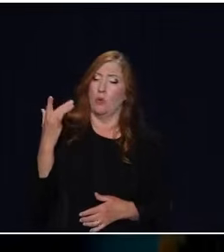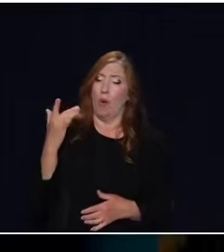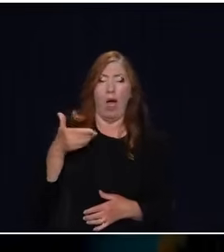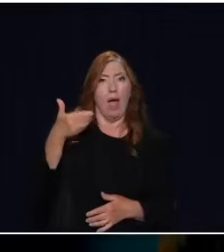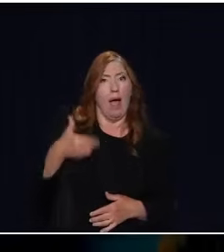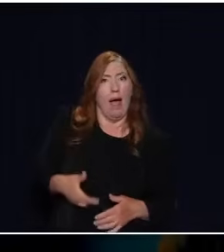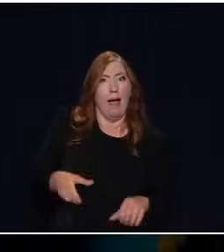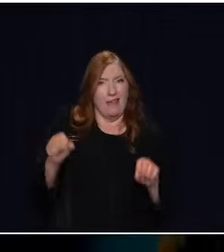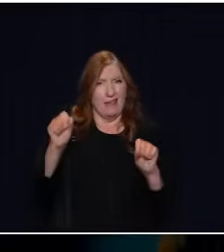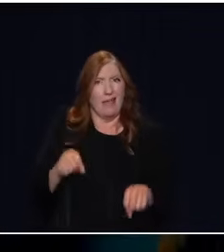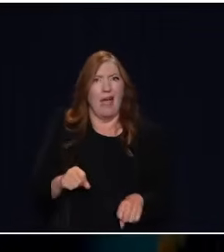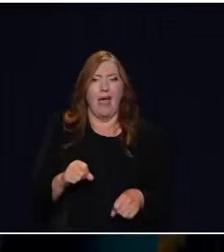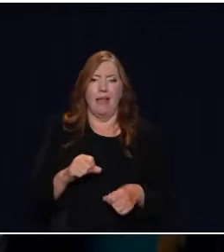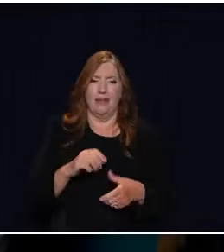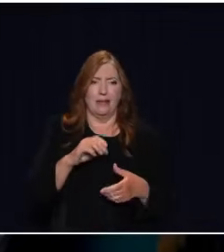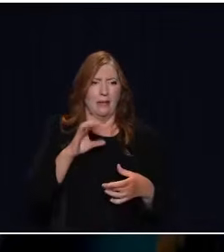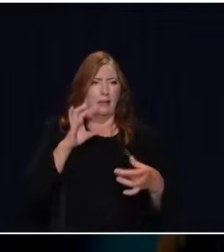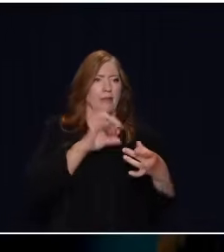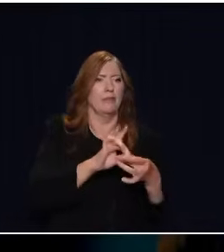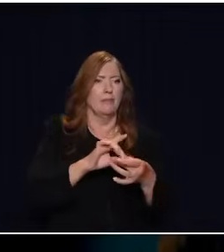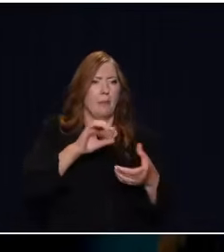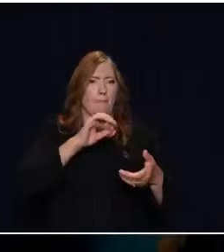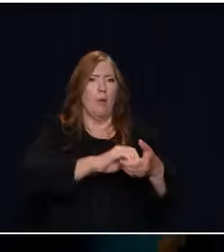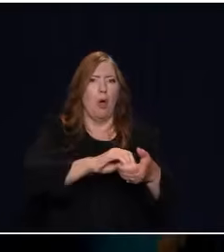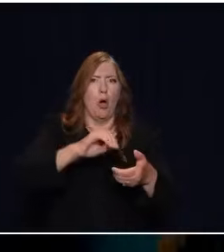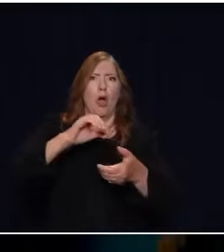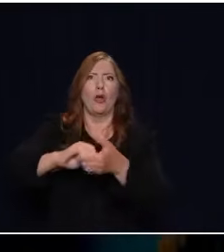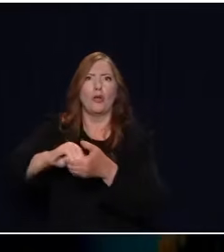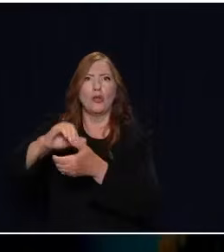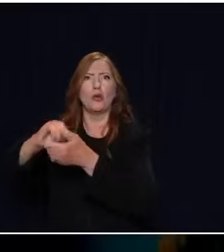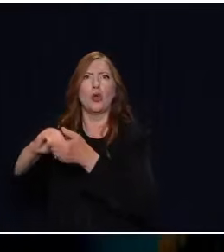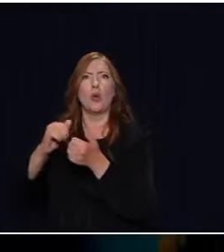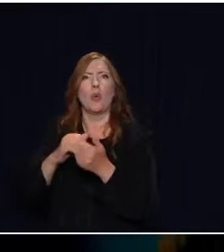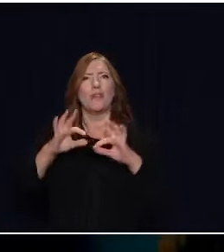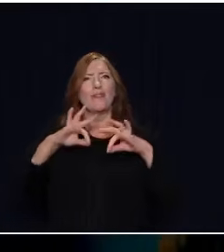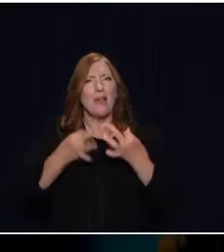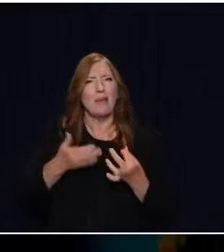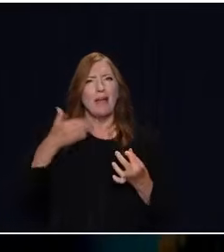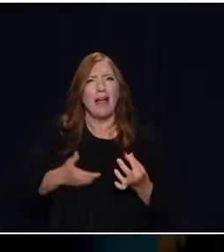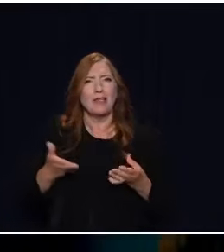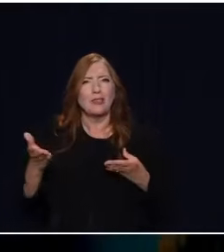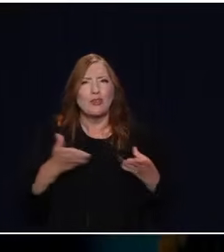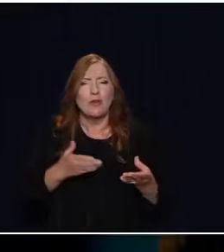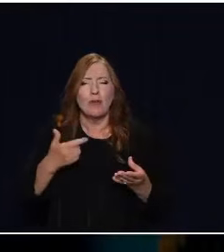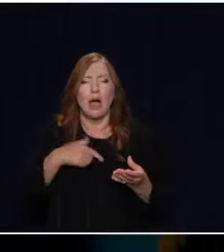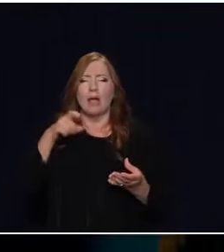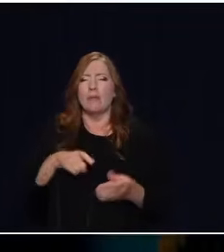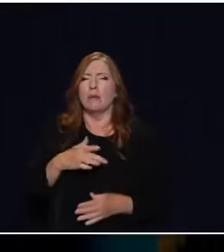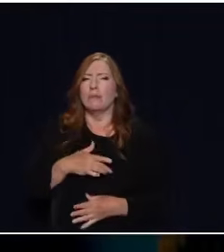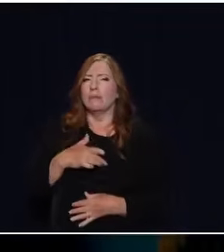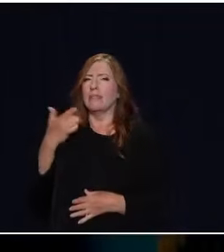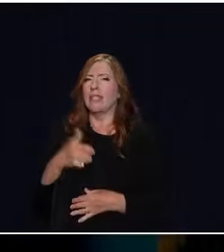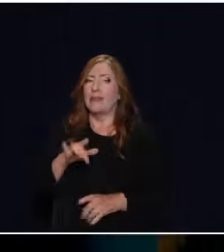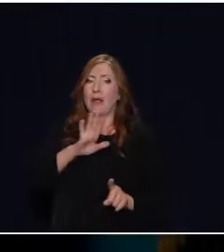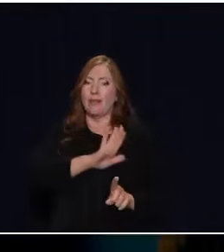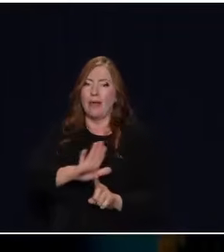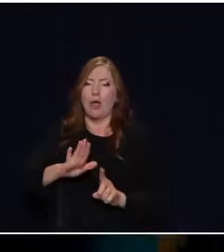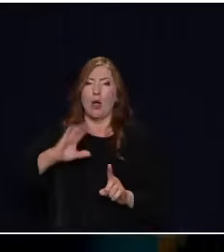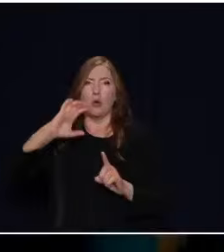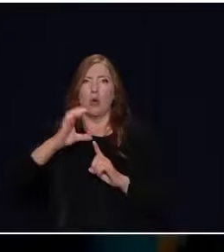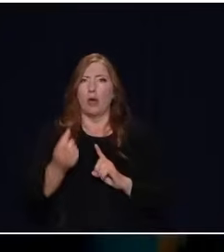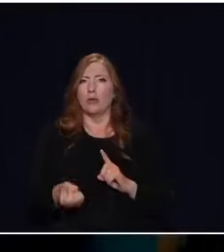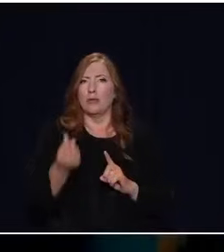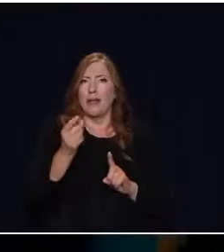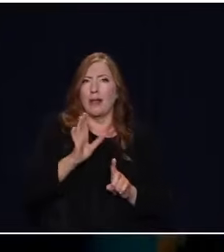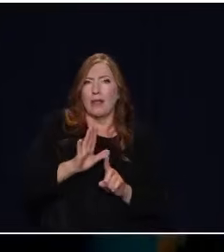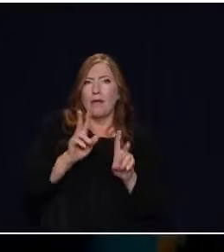VALUE.